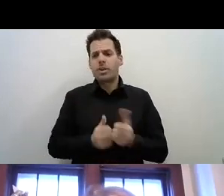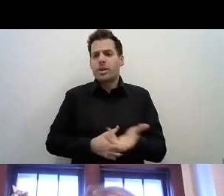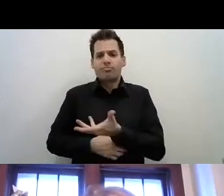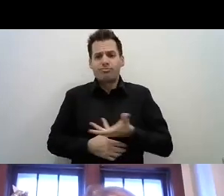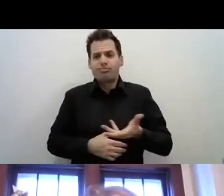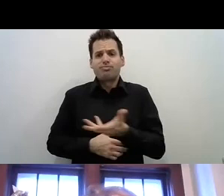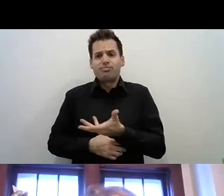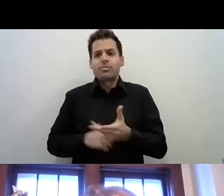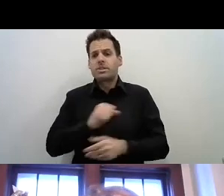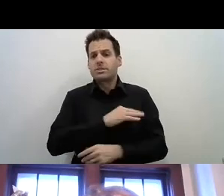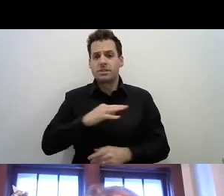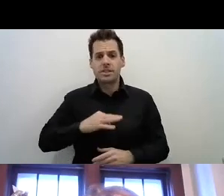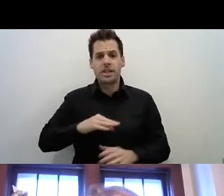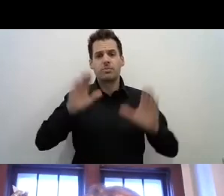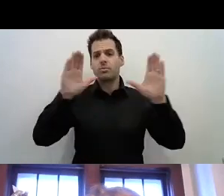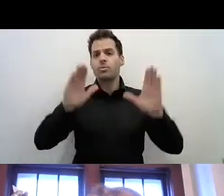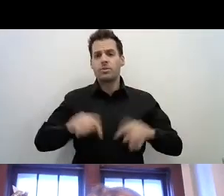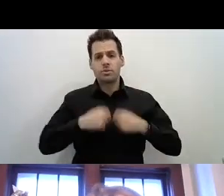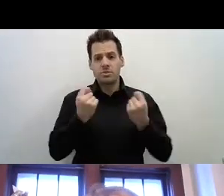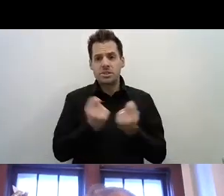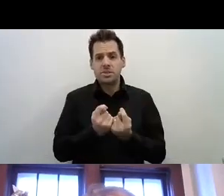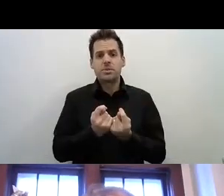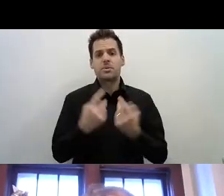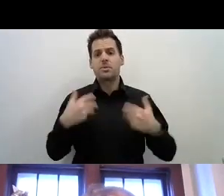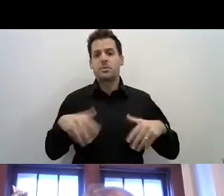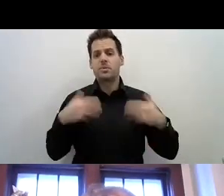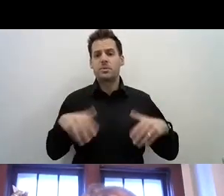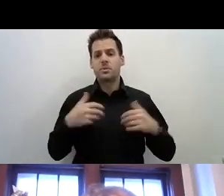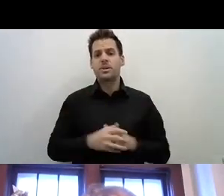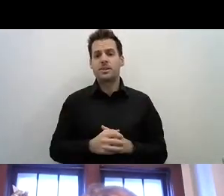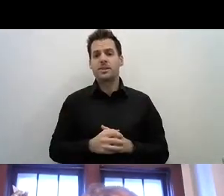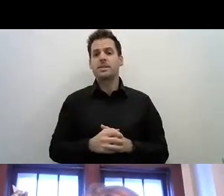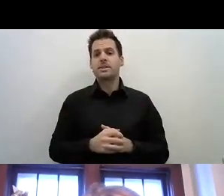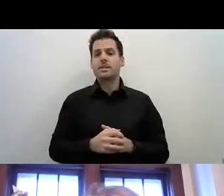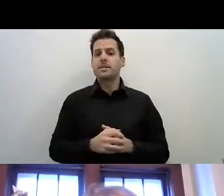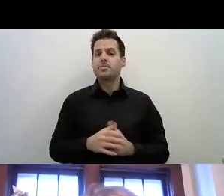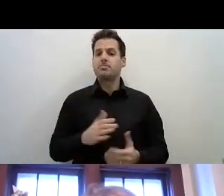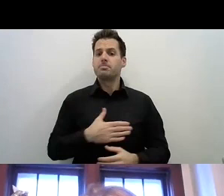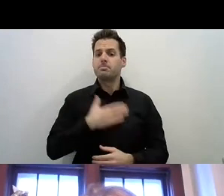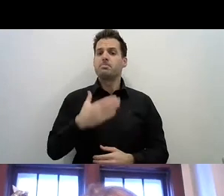a great team and and uh it's it's nice to to acknowledge that on international day of persons